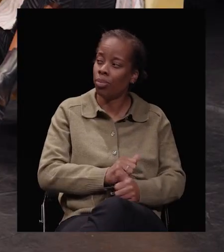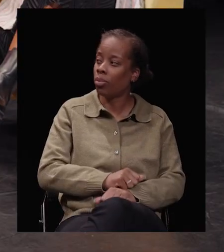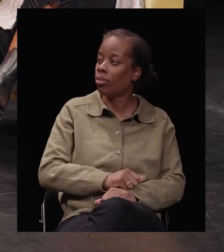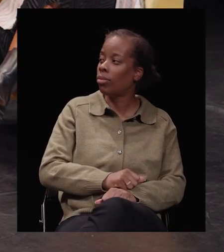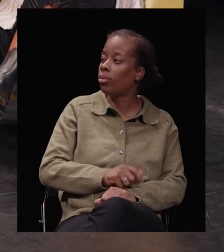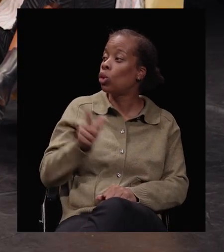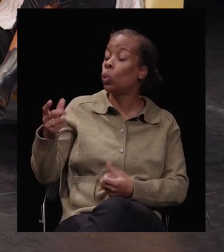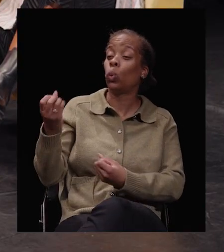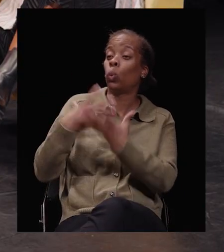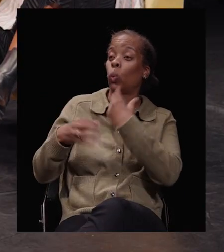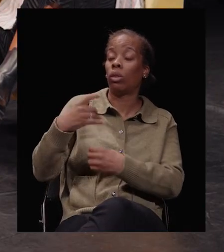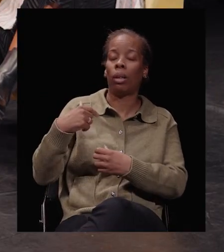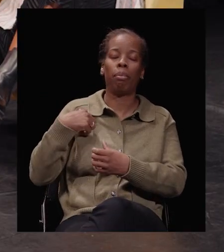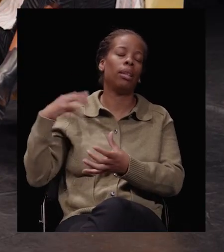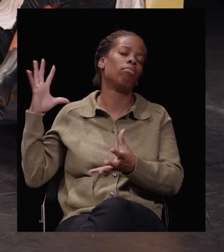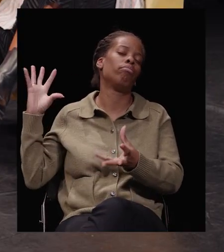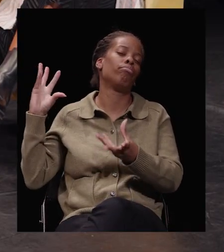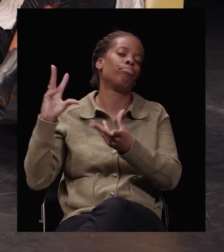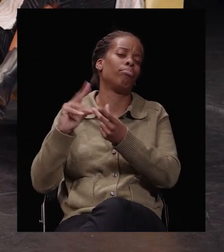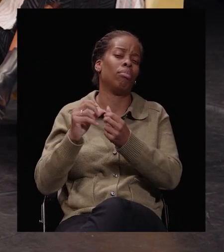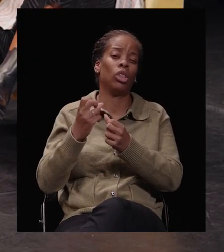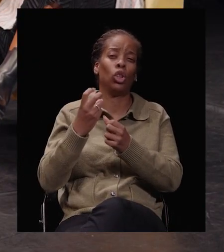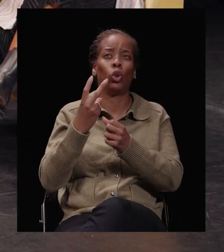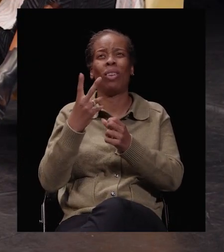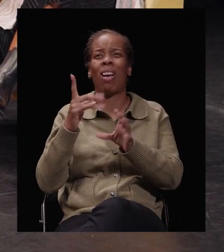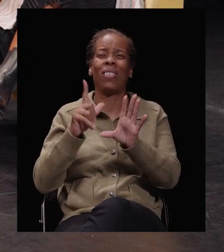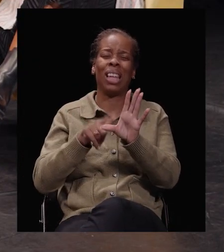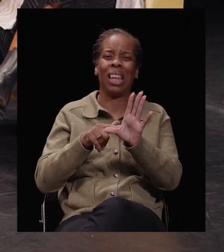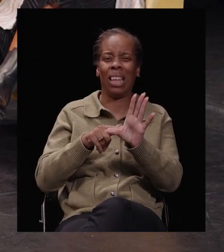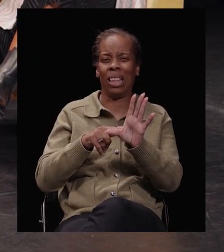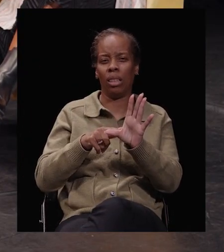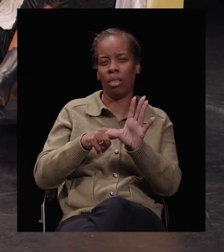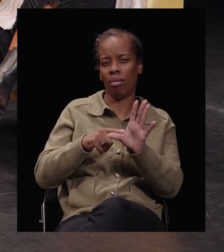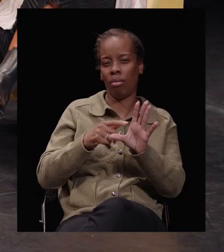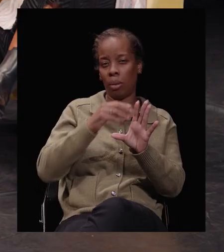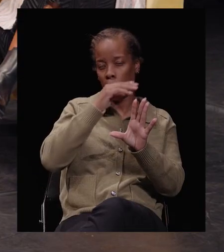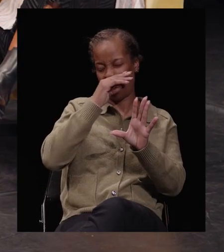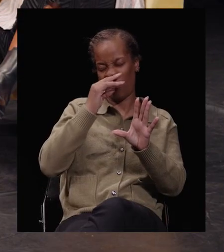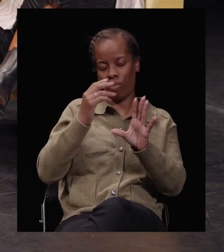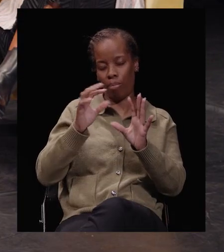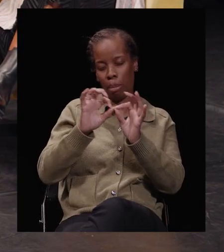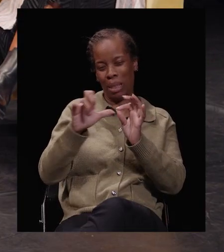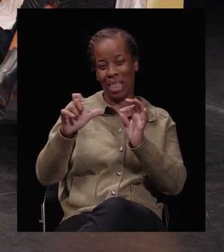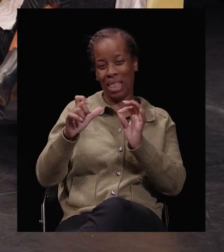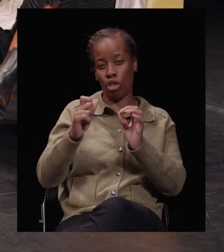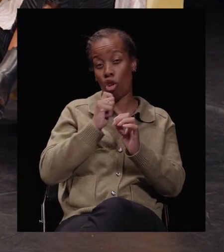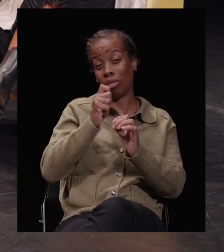my 25 plus age career at BBC as an arts correspondent. Yes, I am that old. And I was just thinking about